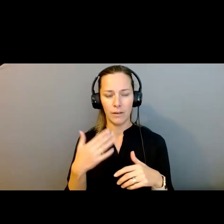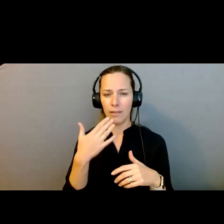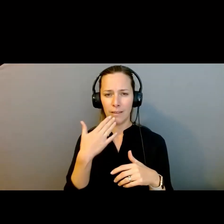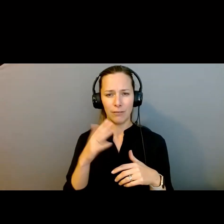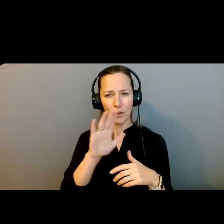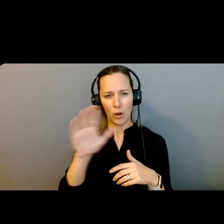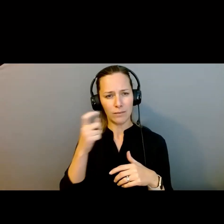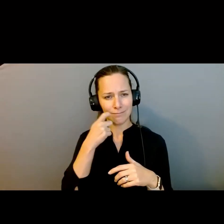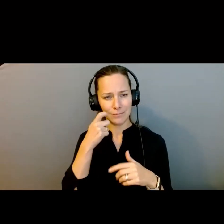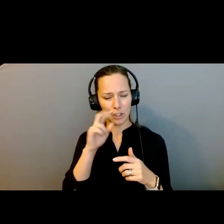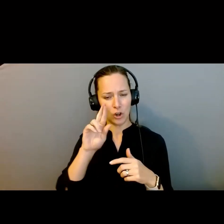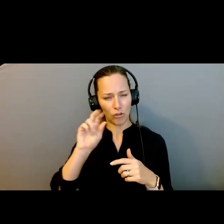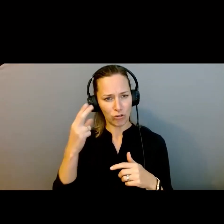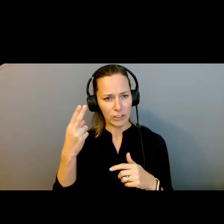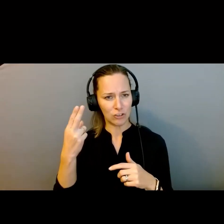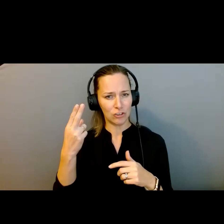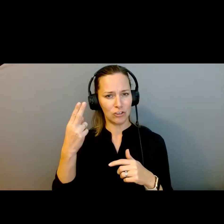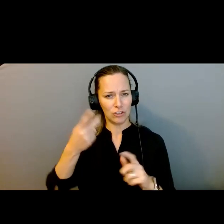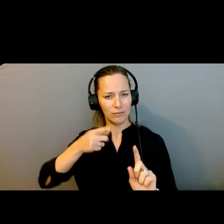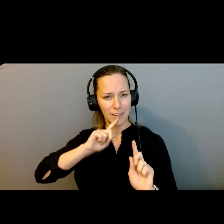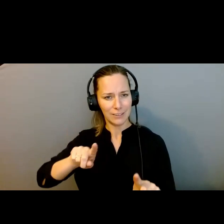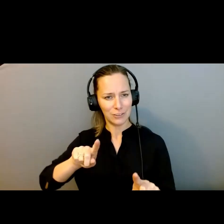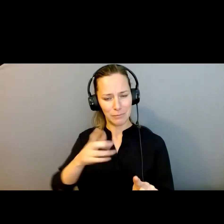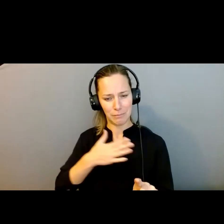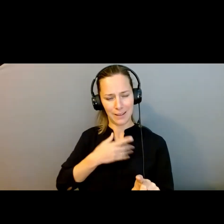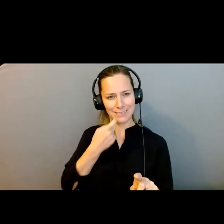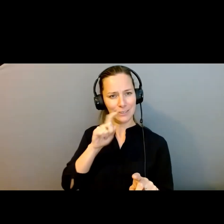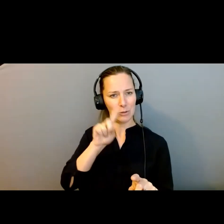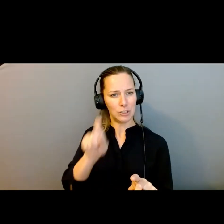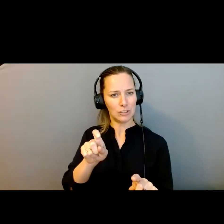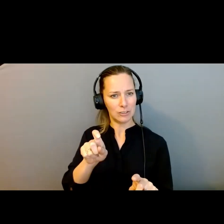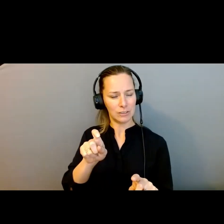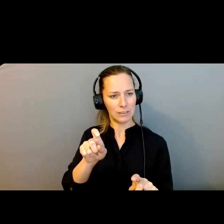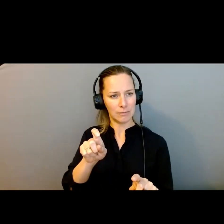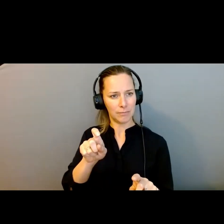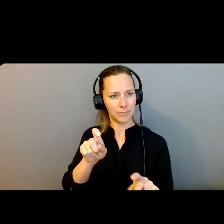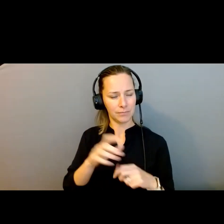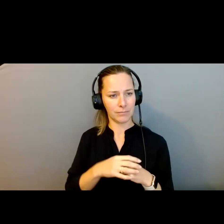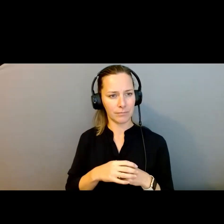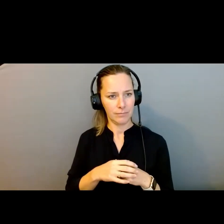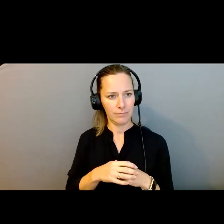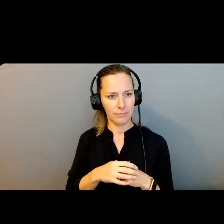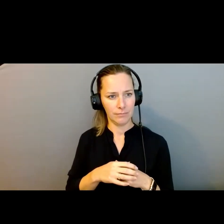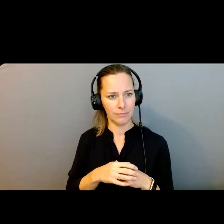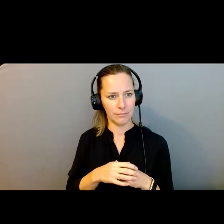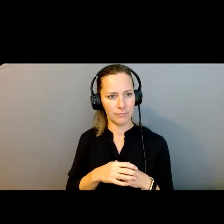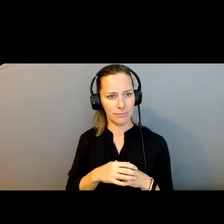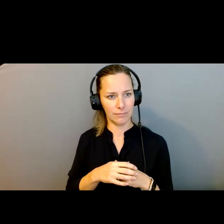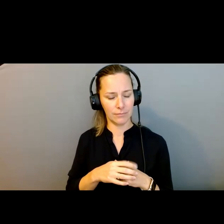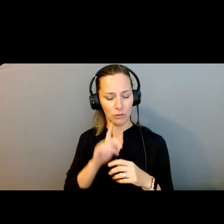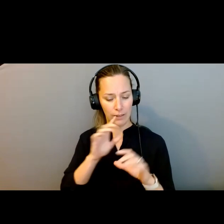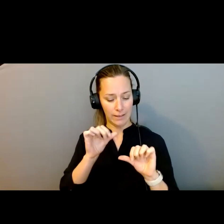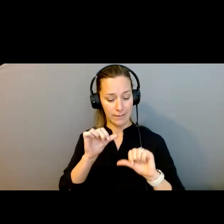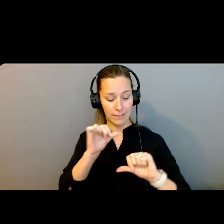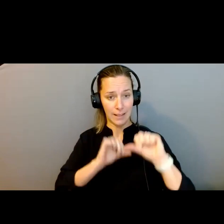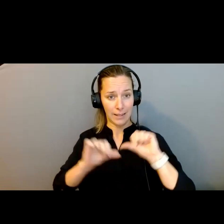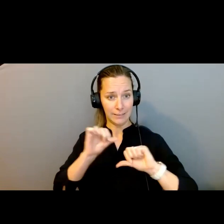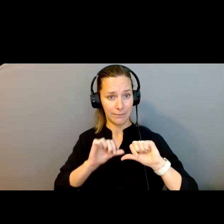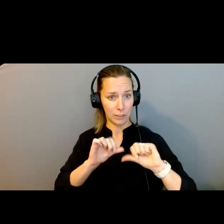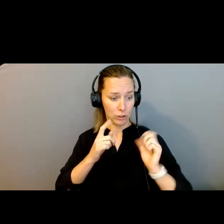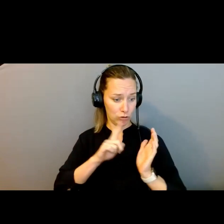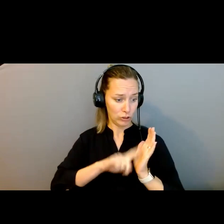engagement with that question. What I'm hearing is that scientific research need not be at odds with